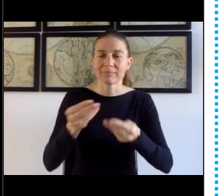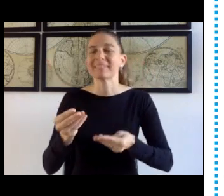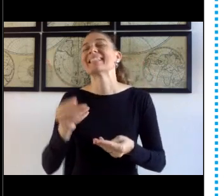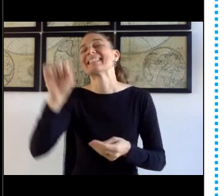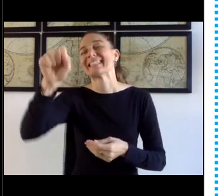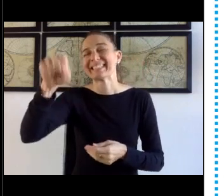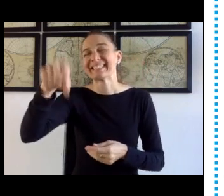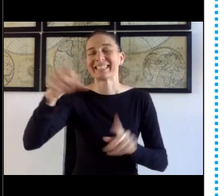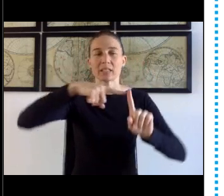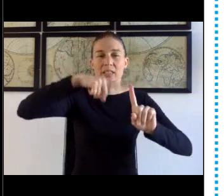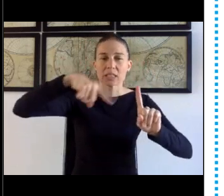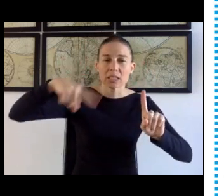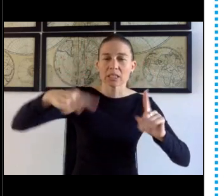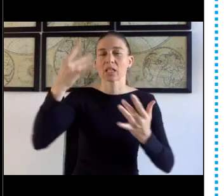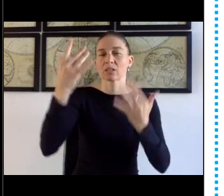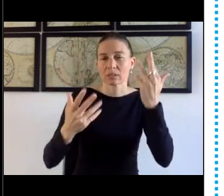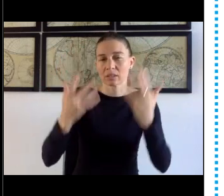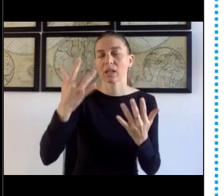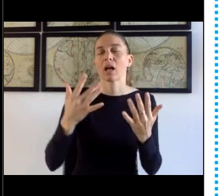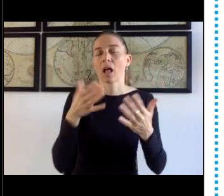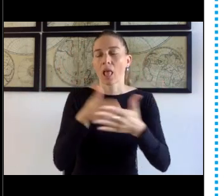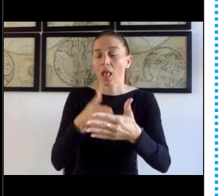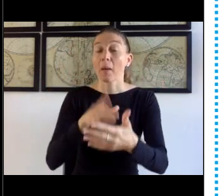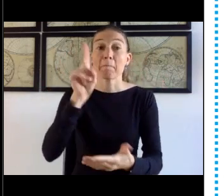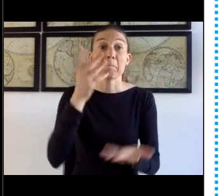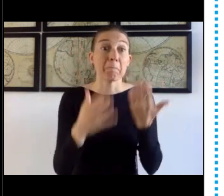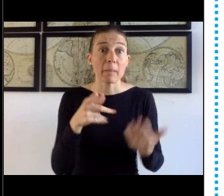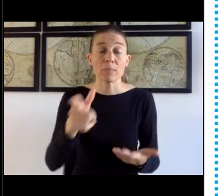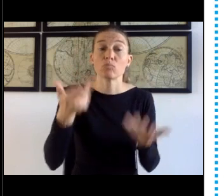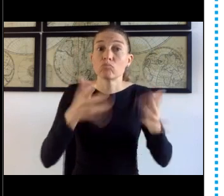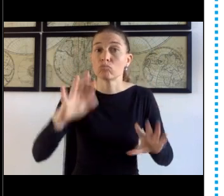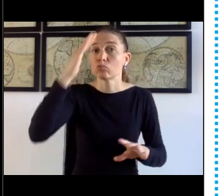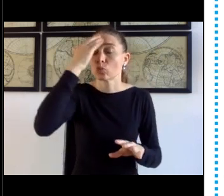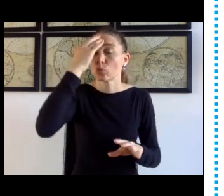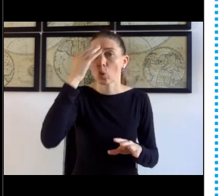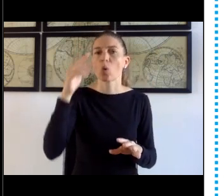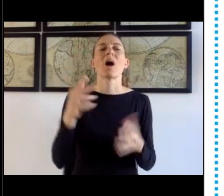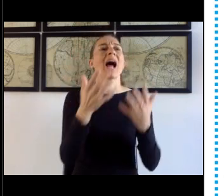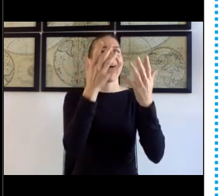but if you only knew how many cases there are of denied boarding